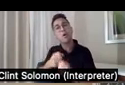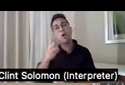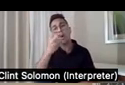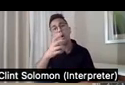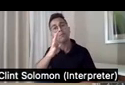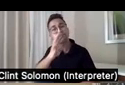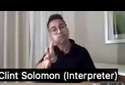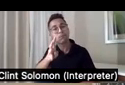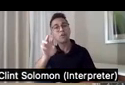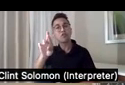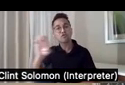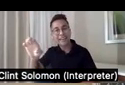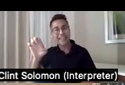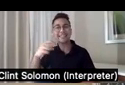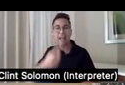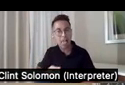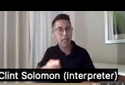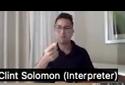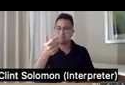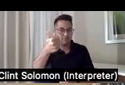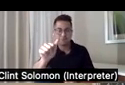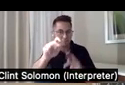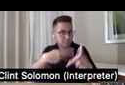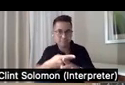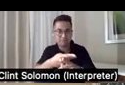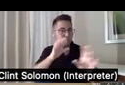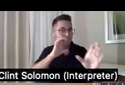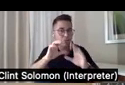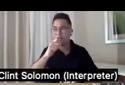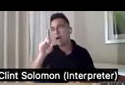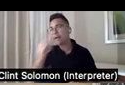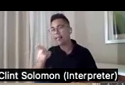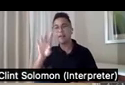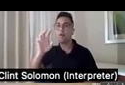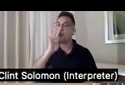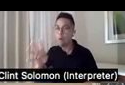that could be in any form of communication not really oral literally of an experience